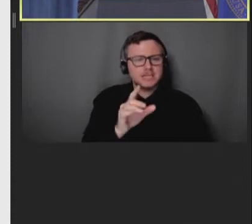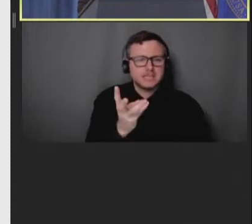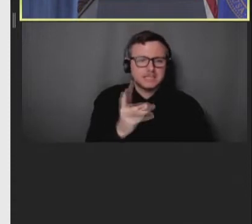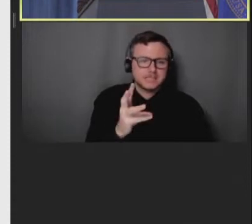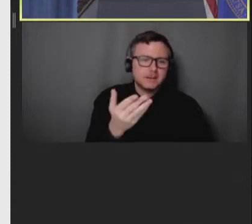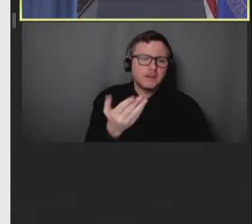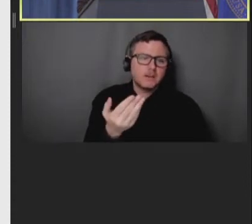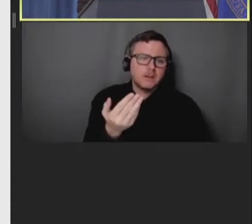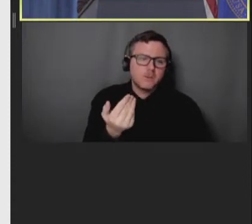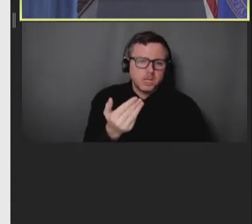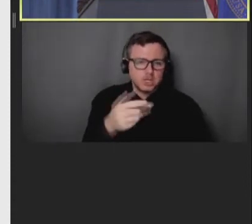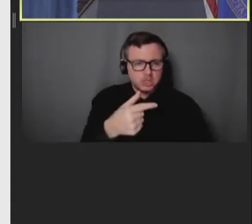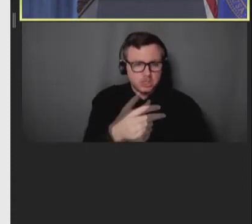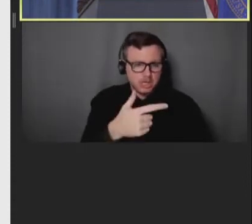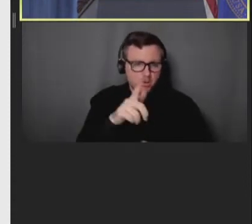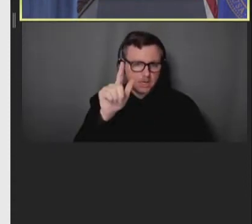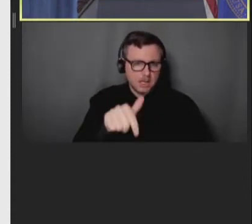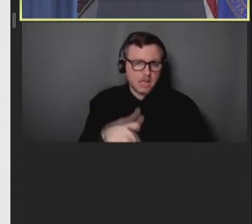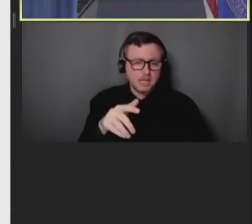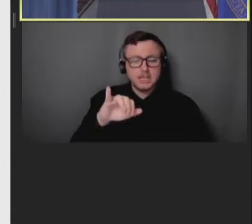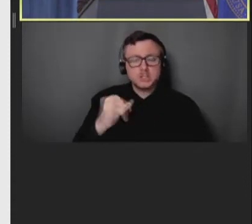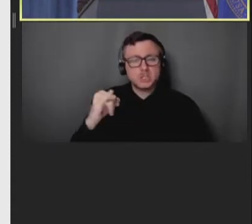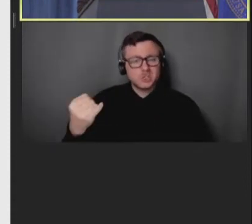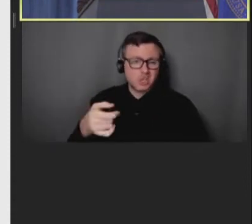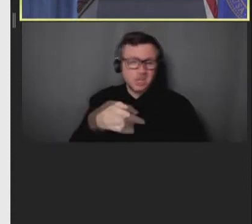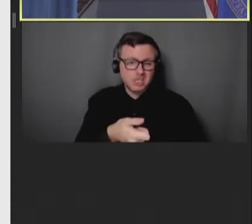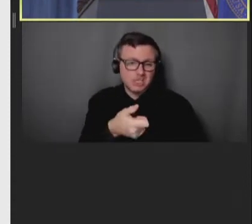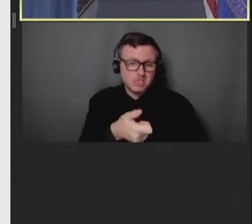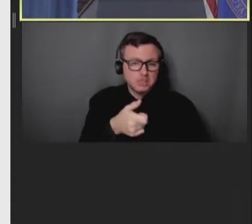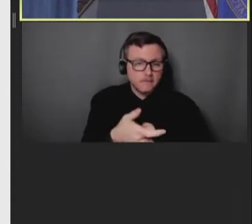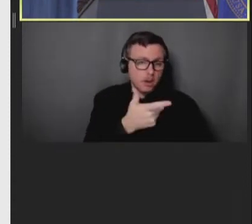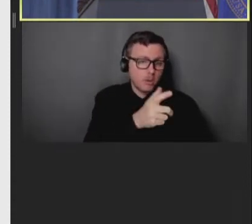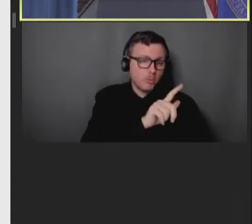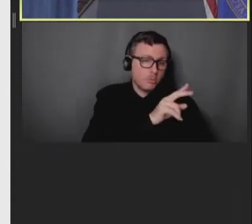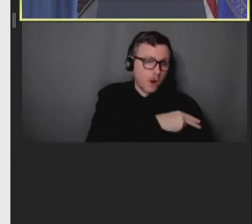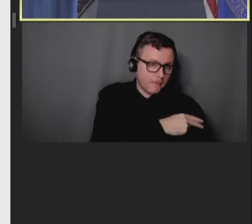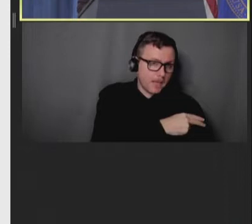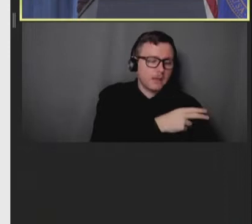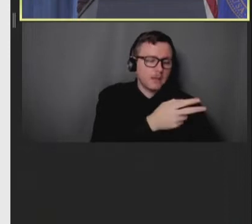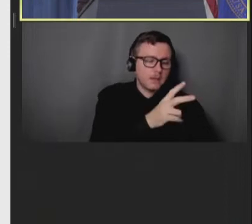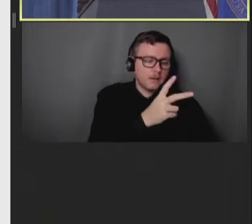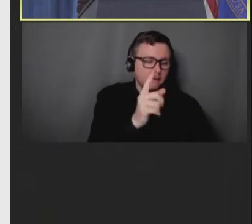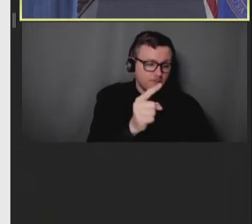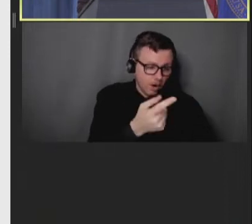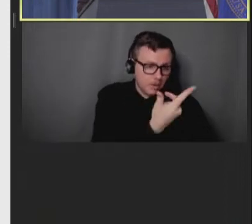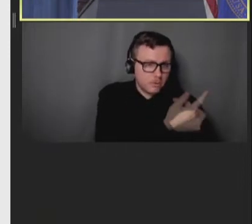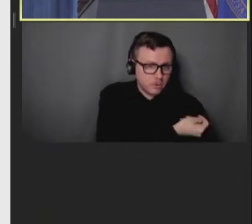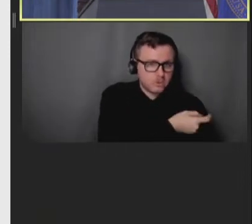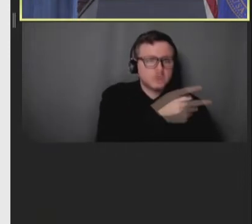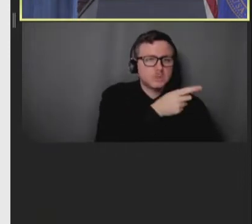is better as a prime aura boost with mRNA vaccines than as a homologous boost, and the Omicron